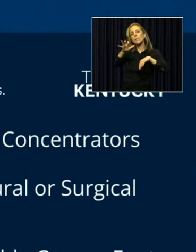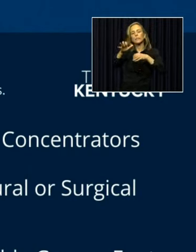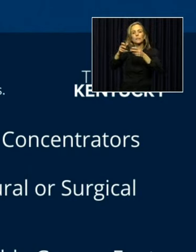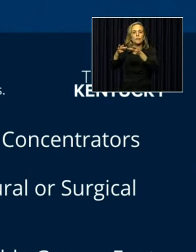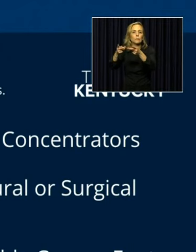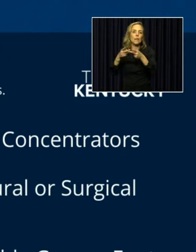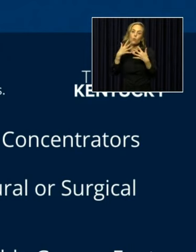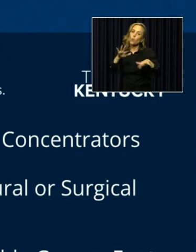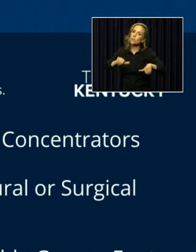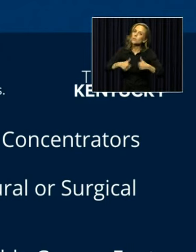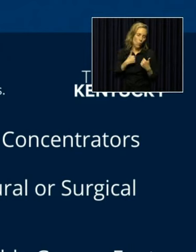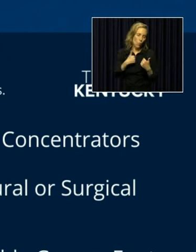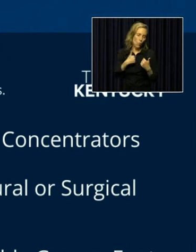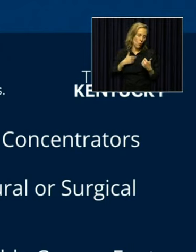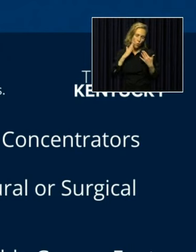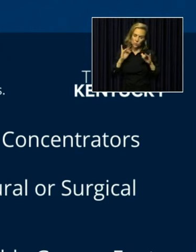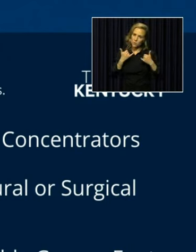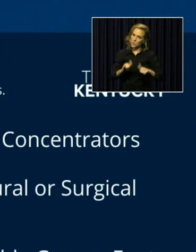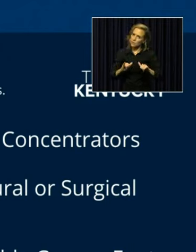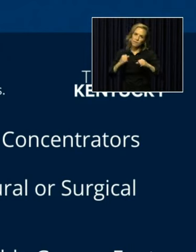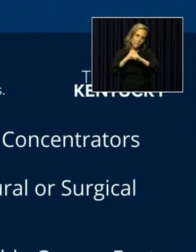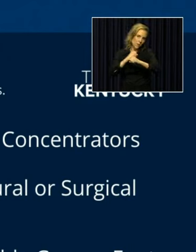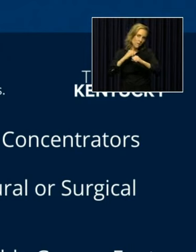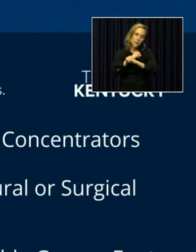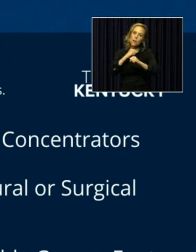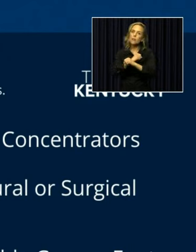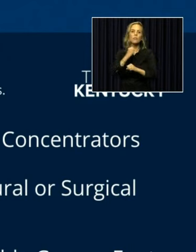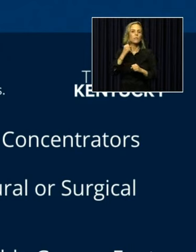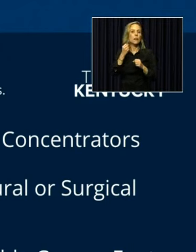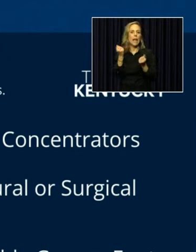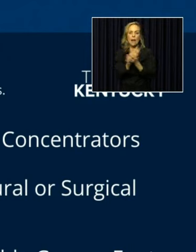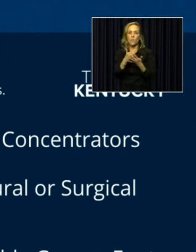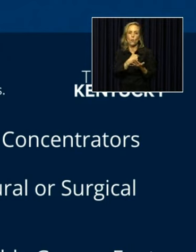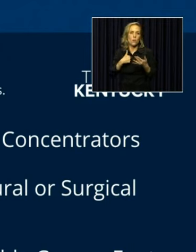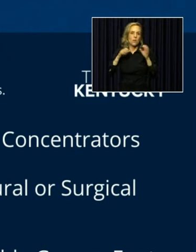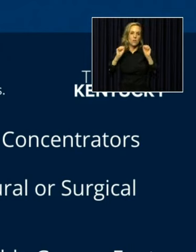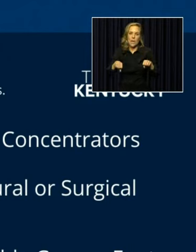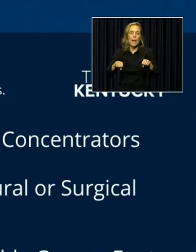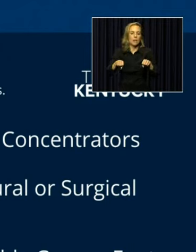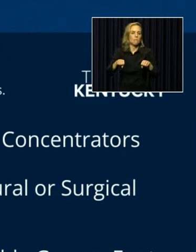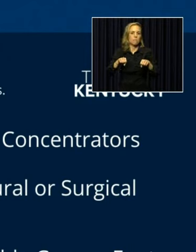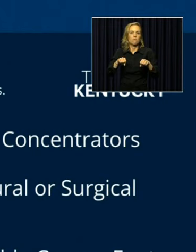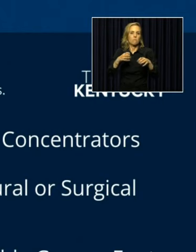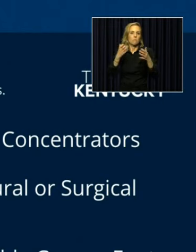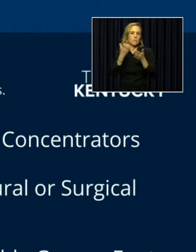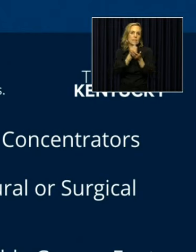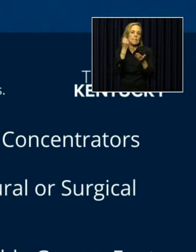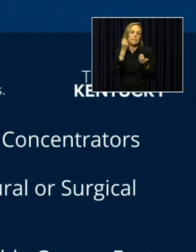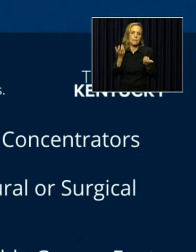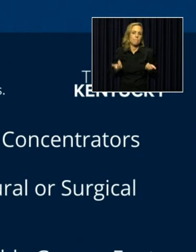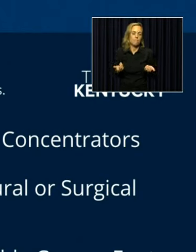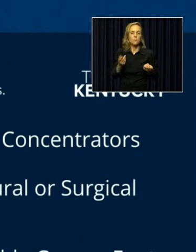DONATE IT. WE KNOW THAT THERE IS STILL A LOT OF PERSONAL PROTECTIVE